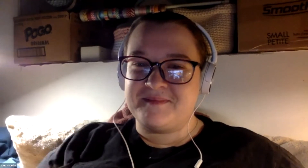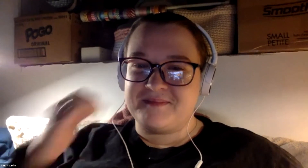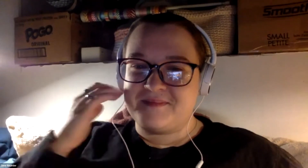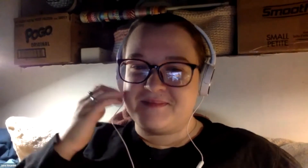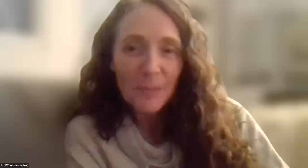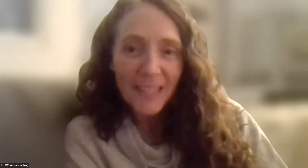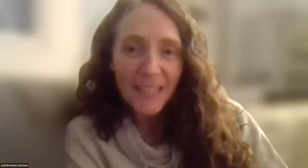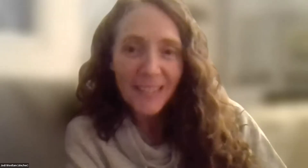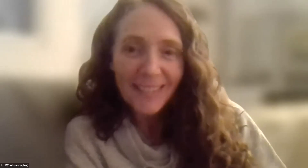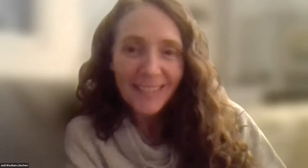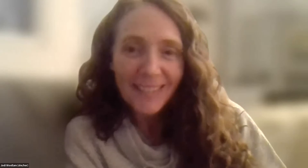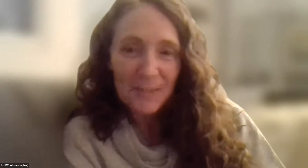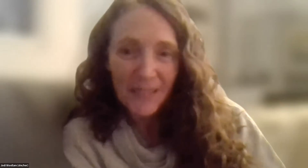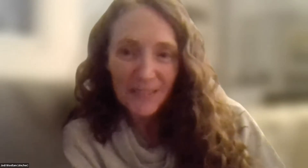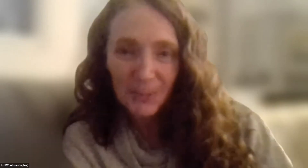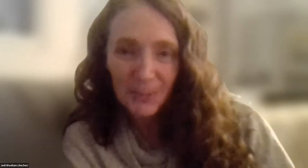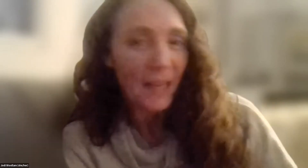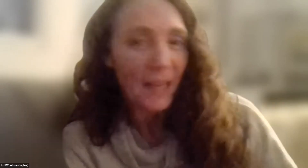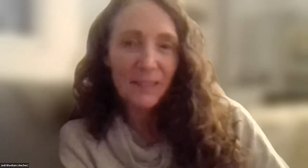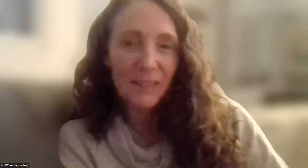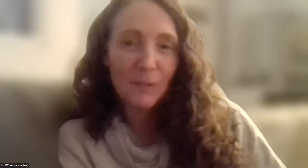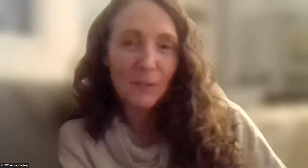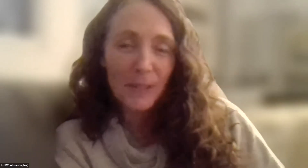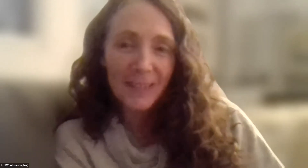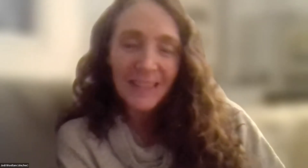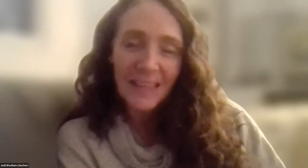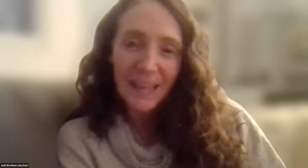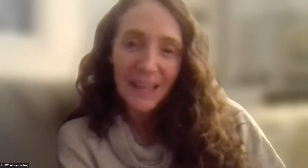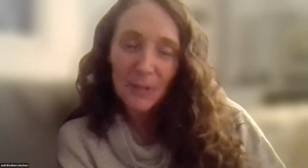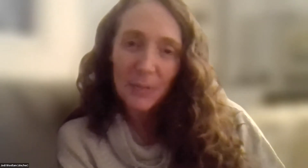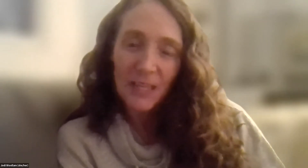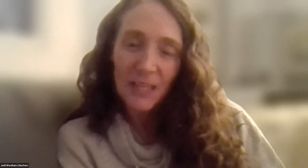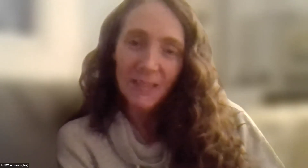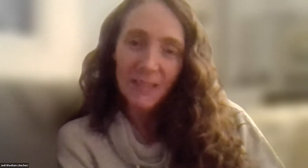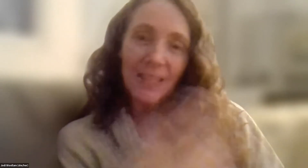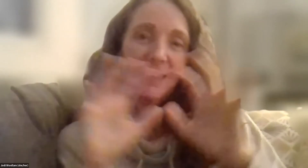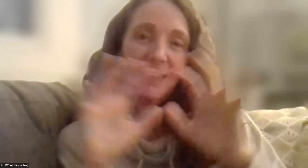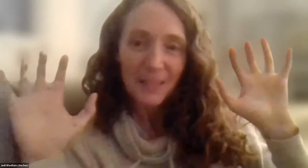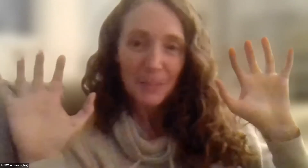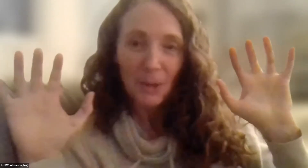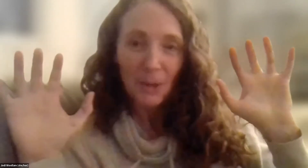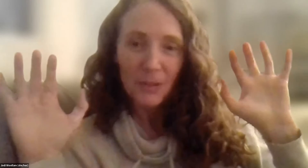Thank you so much, Anita. It was, yeah, really informative and I'm really appreciating you taking the broad sort